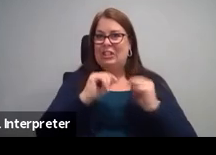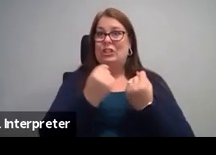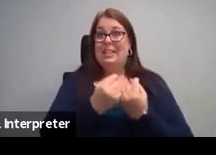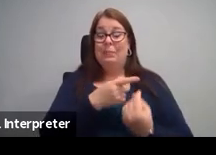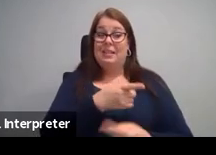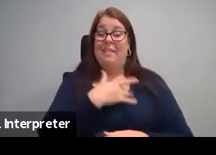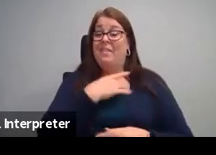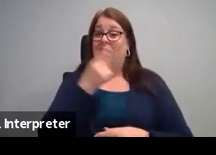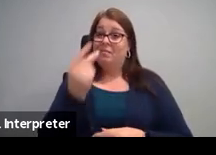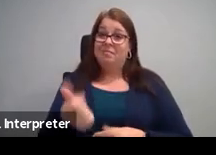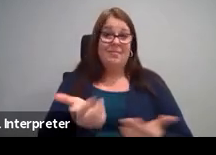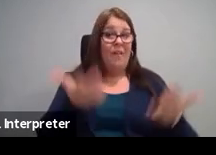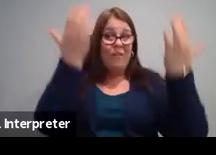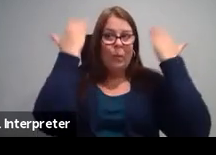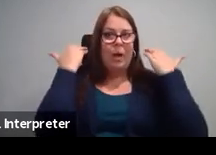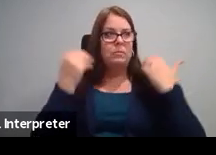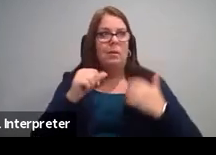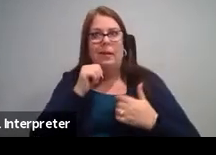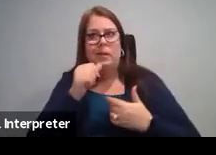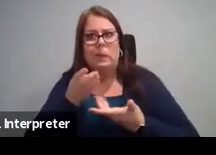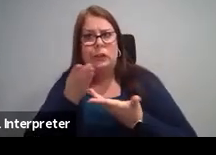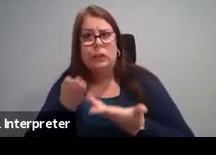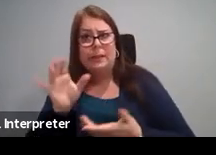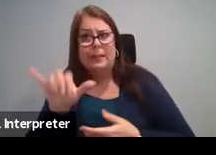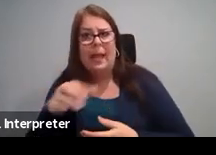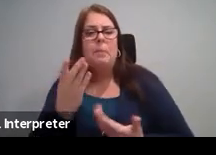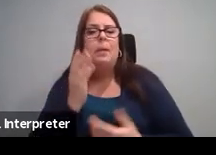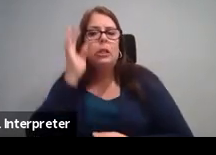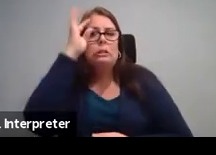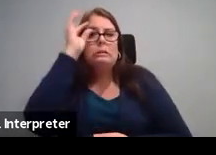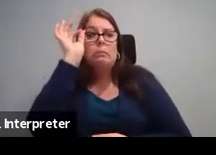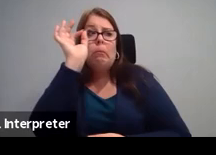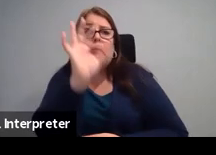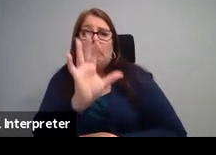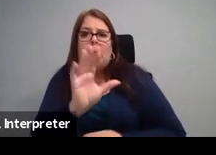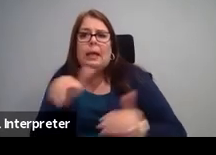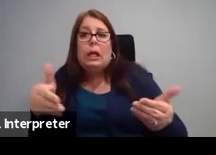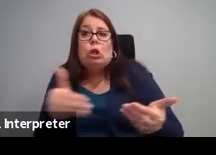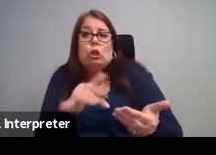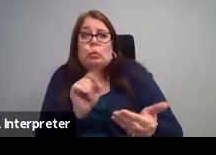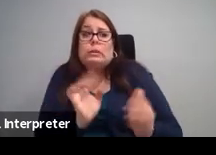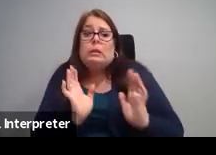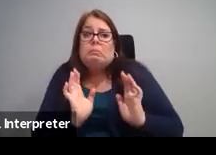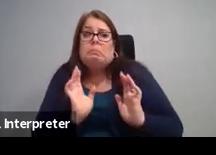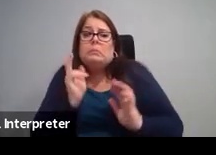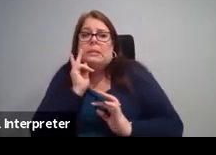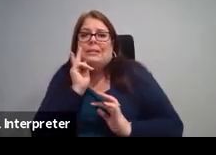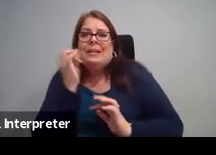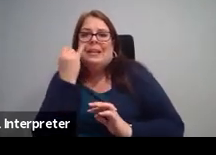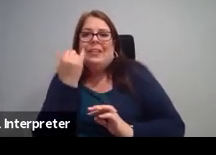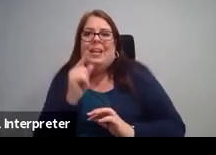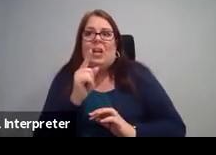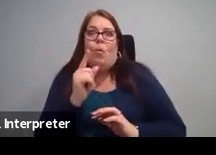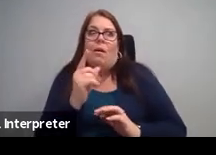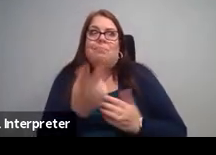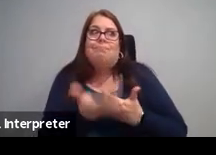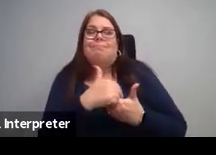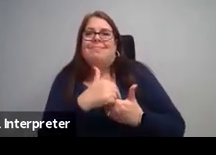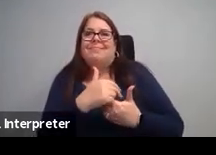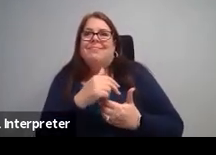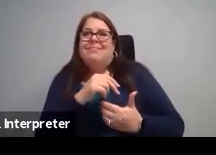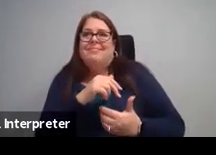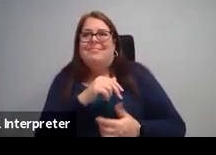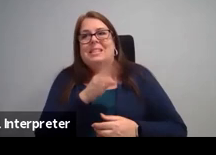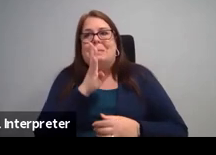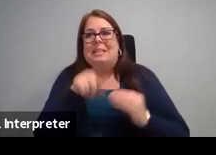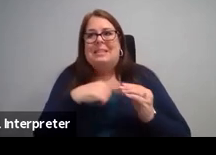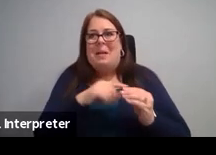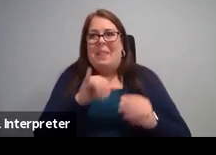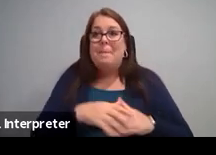Laurie Arnold: Maybe lay the, you know, introduce it and see if you can have anyone jump on board with that. I think that's something to which we should be aspiring I'm Kathy Georgia speak to copyright and